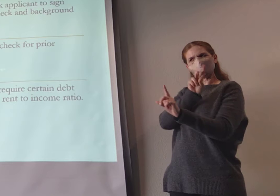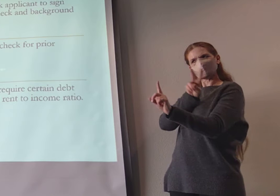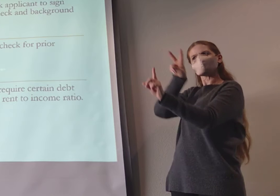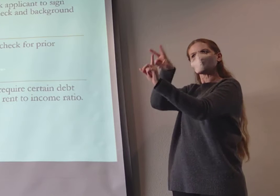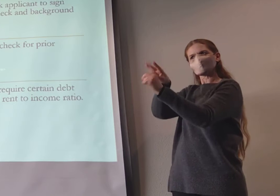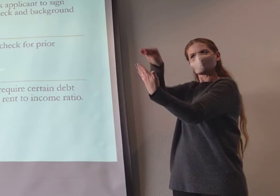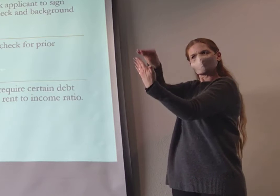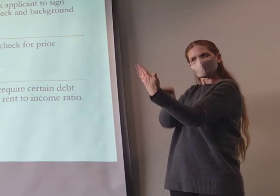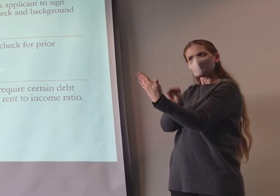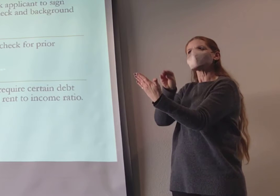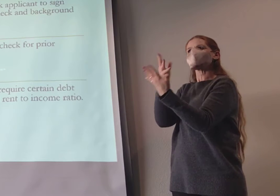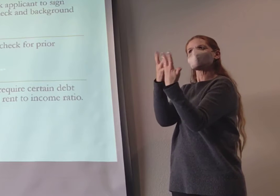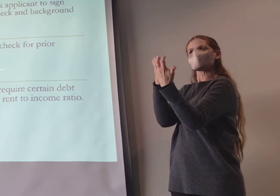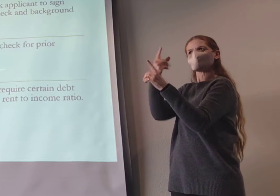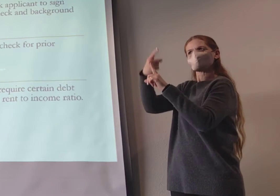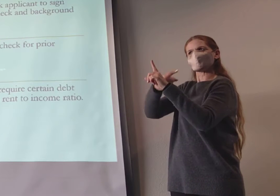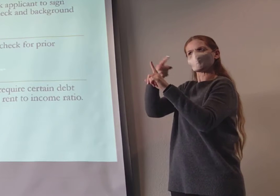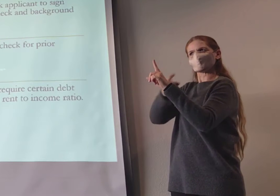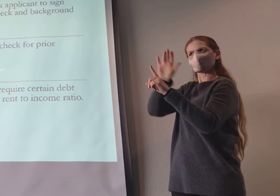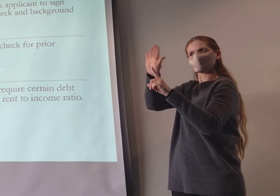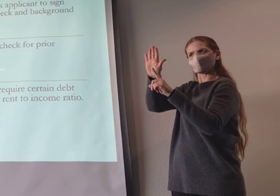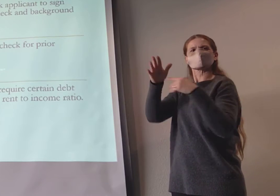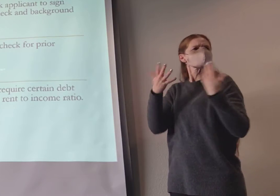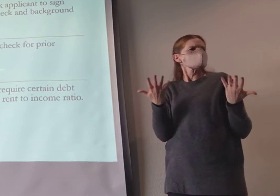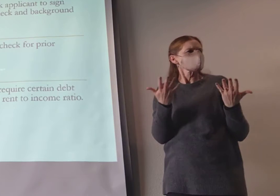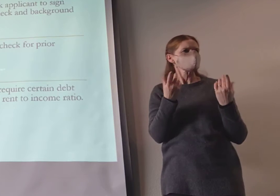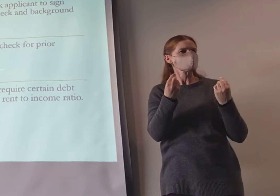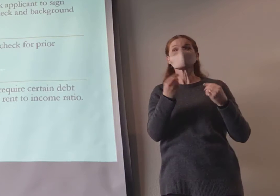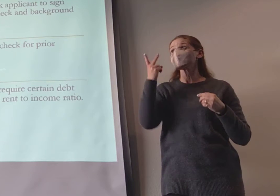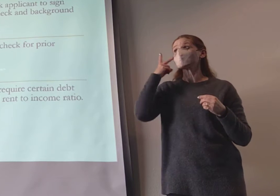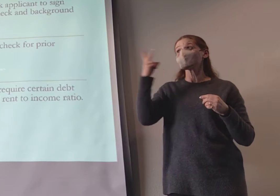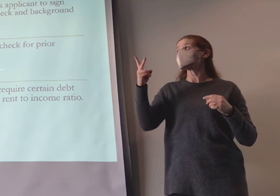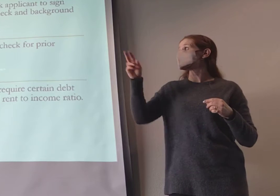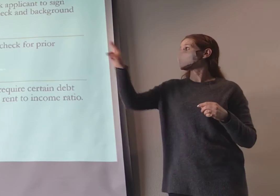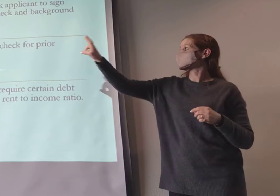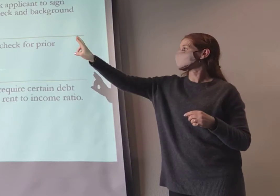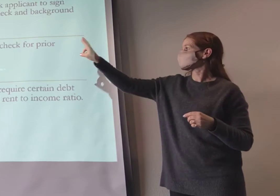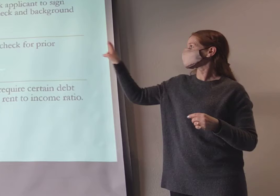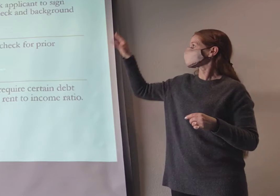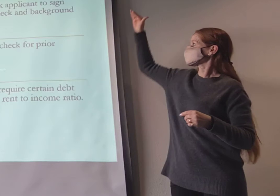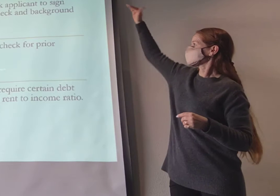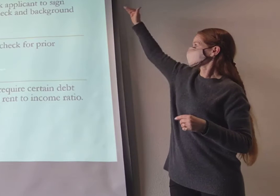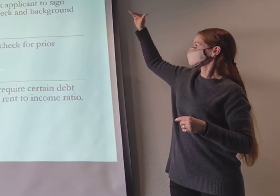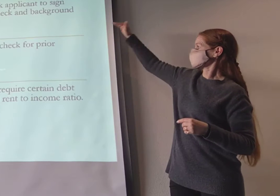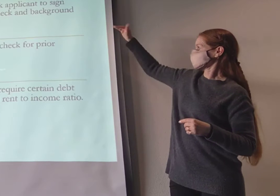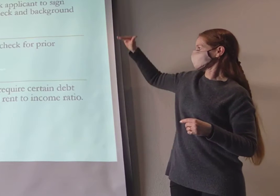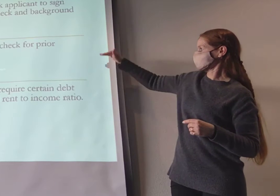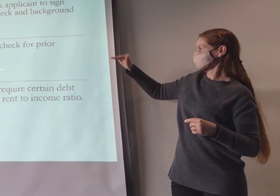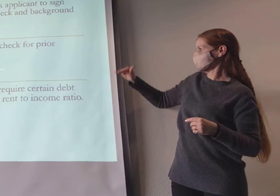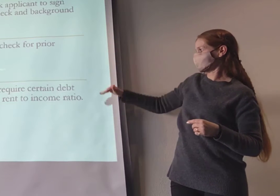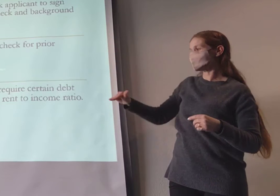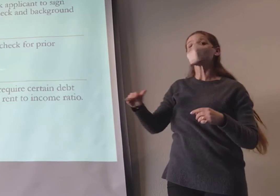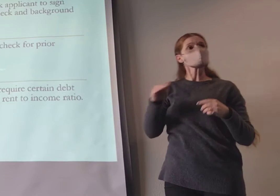The list on the right are the types of things that a landlord can ask a tenant for, potential